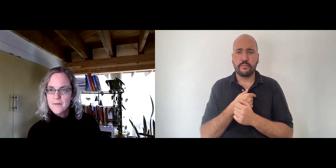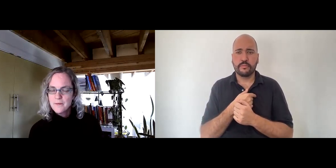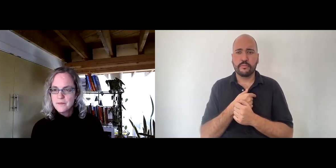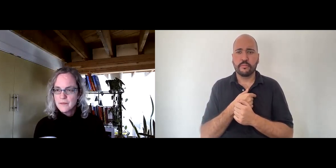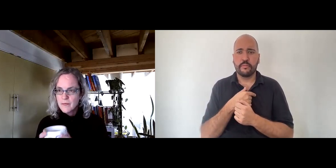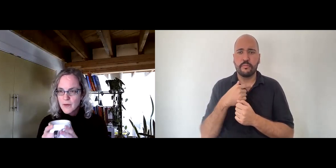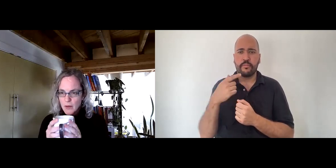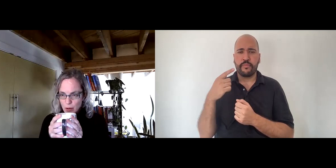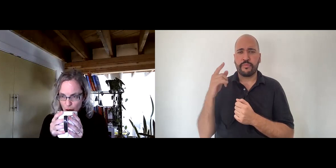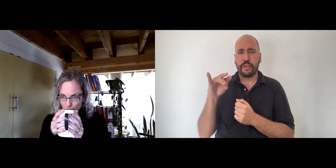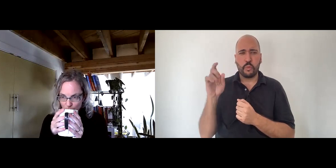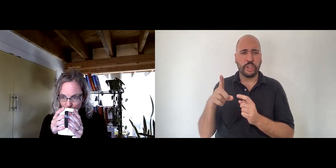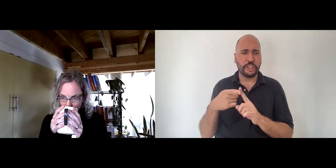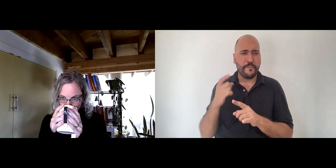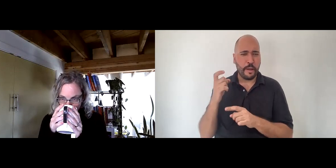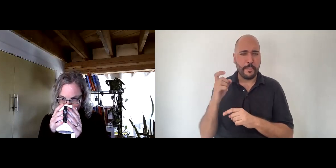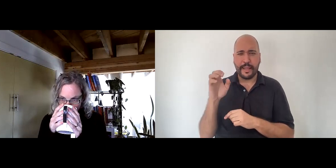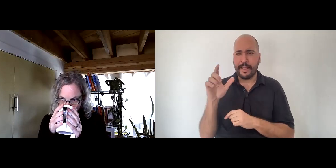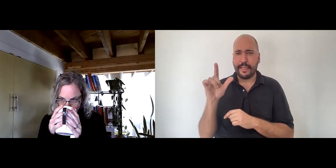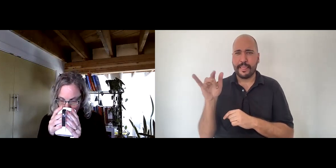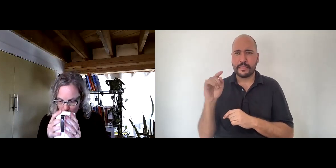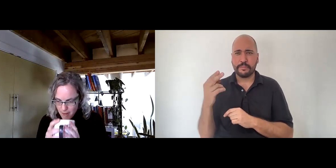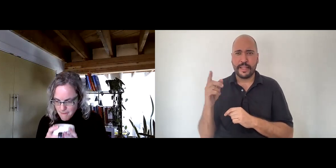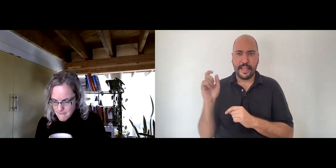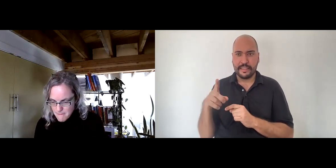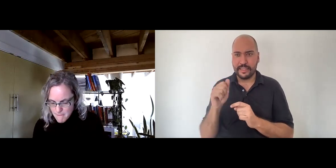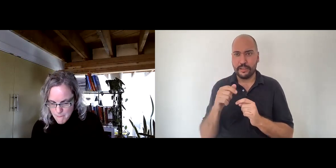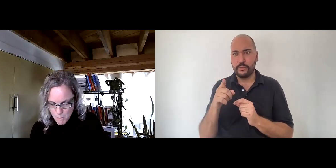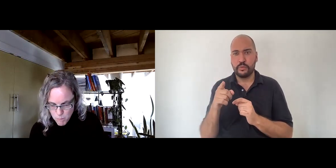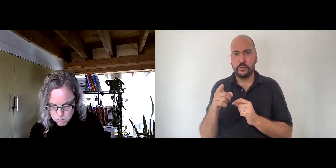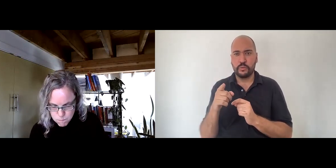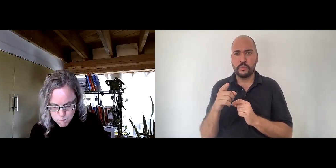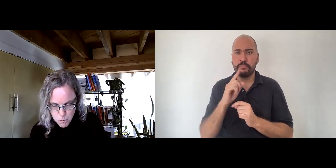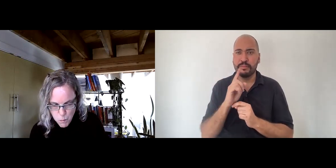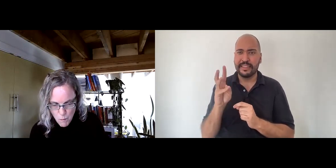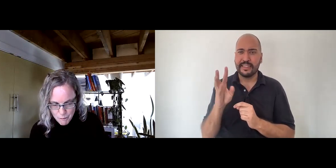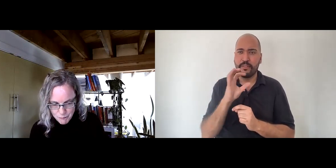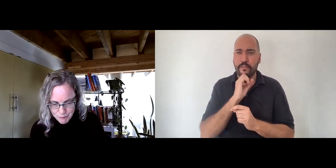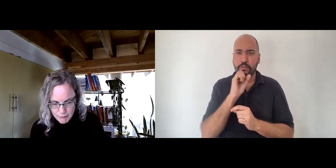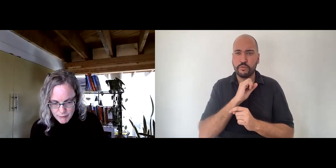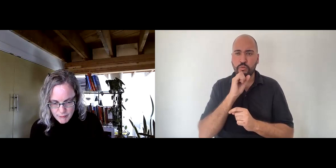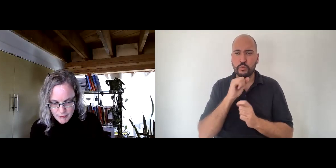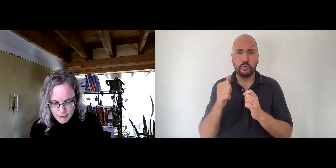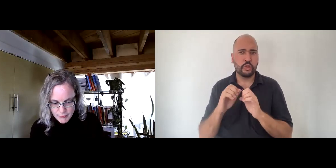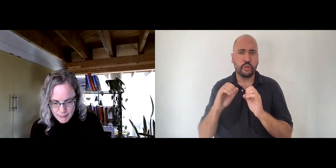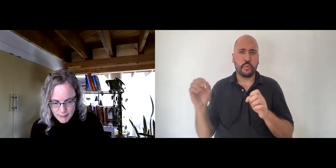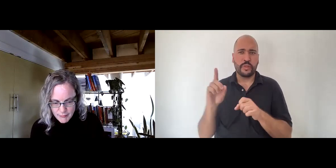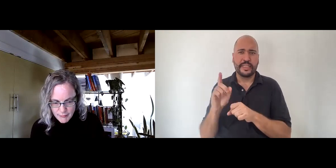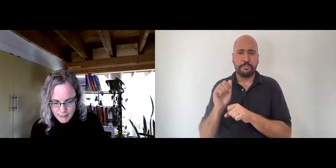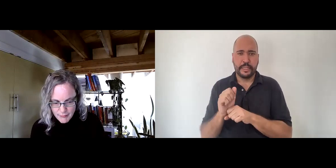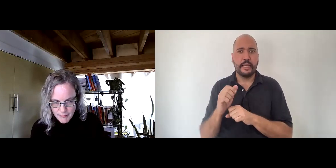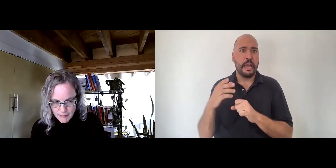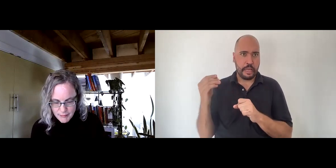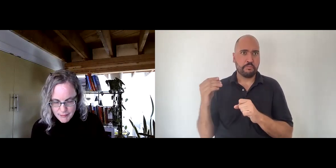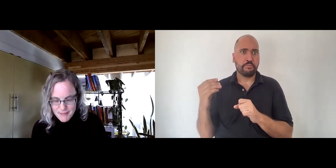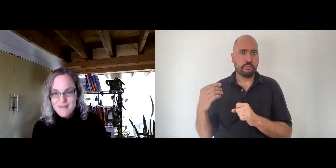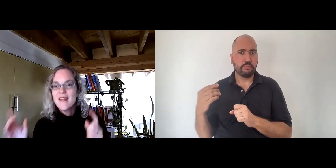Again. The question was from Elizabeth, and it she had asked, "Can you be 65 with no disabilities and potentially qualify for SSI?